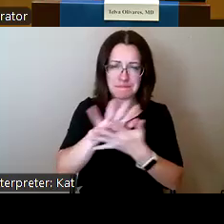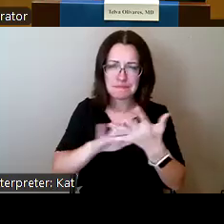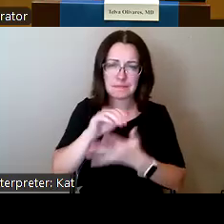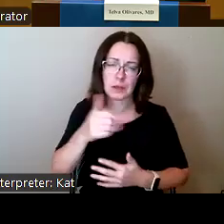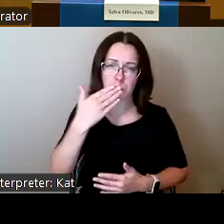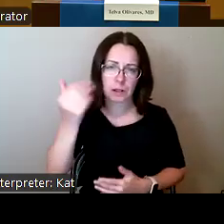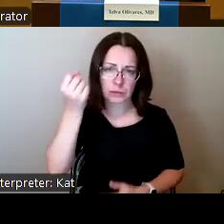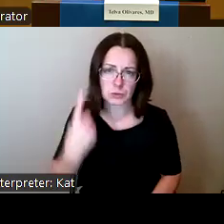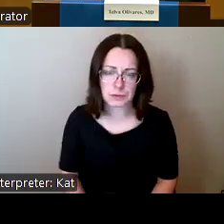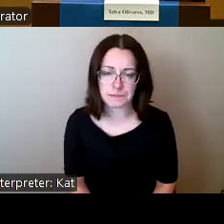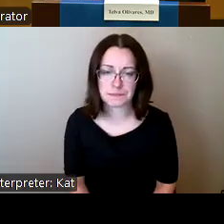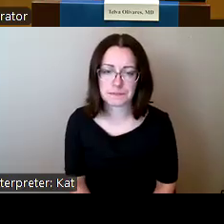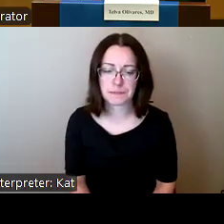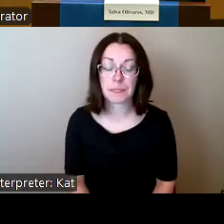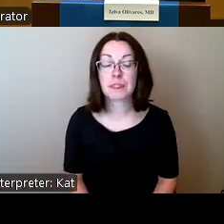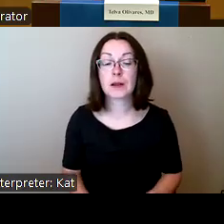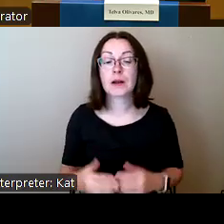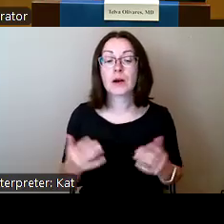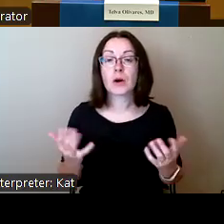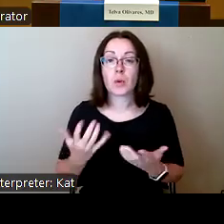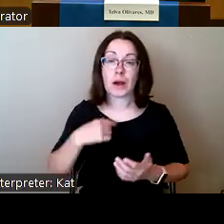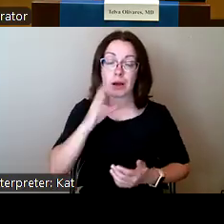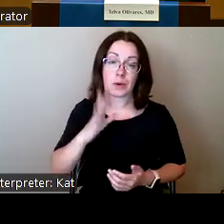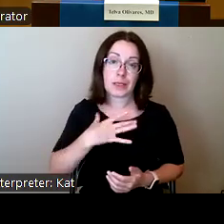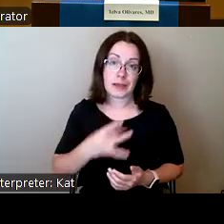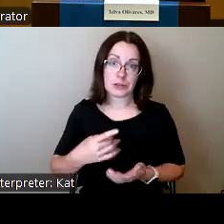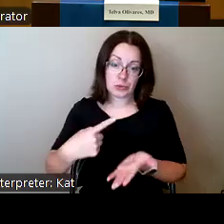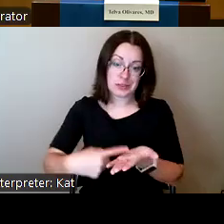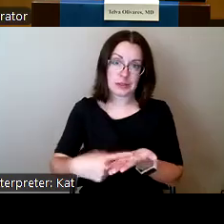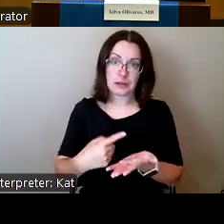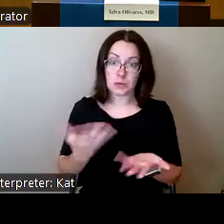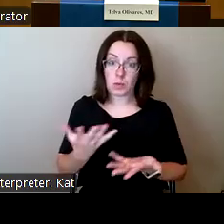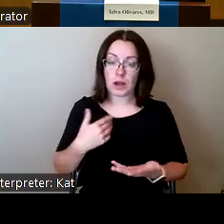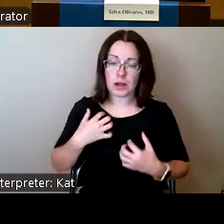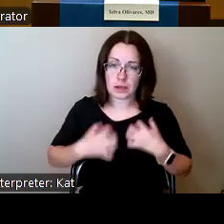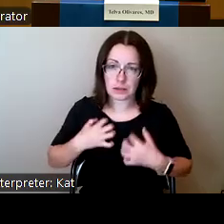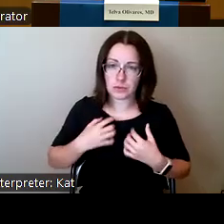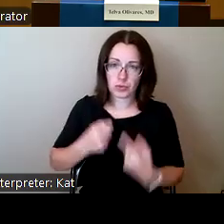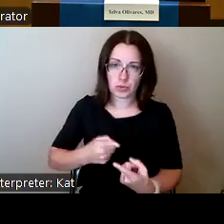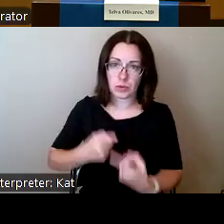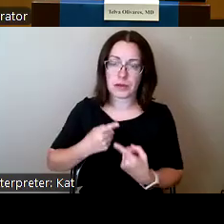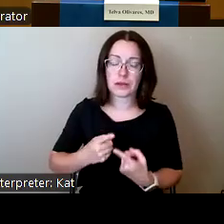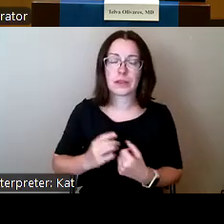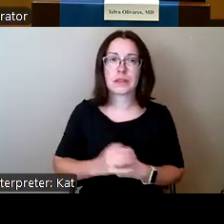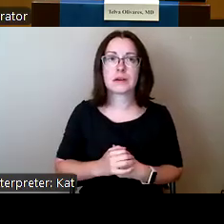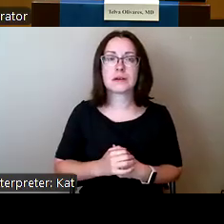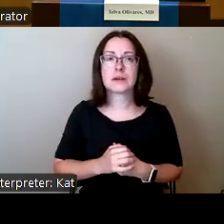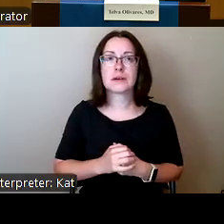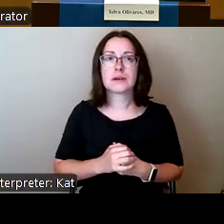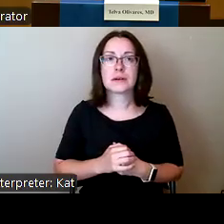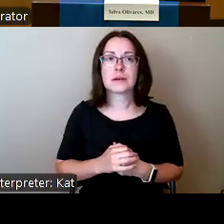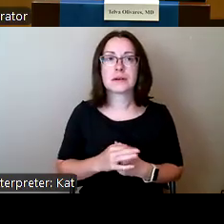like to struggle with a bit with you all is is addressing those people uh in the audience and